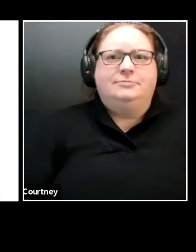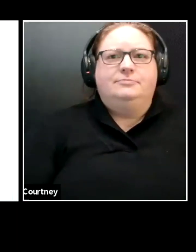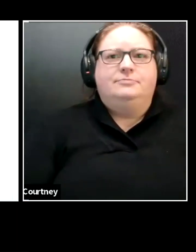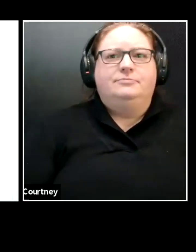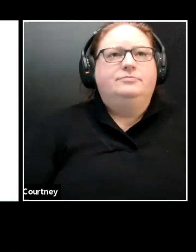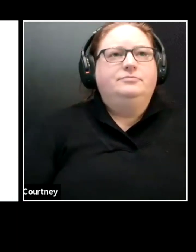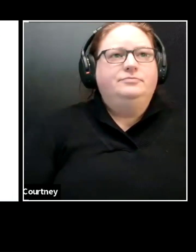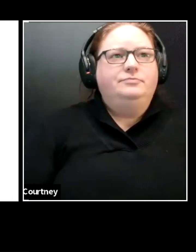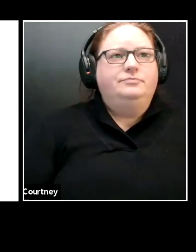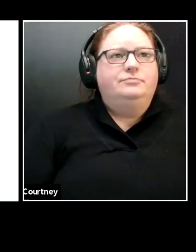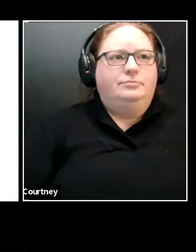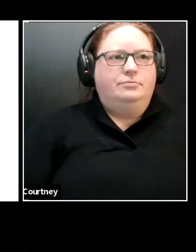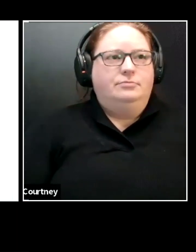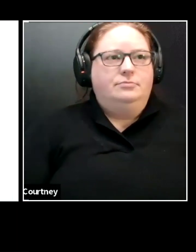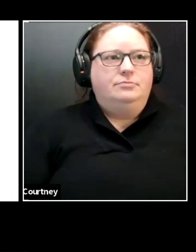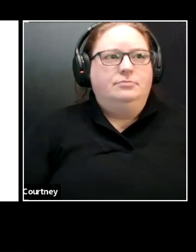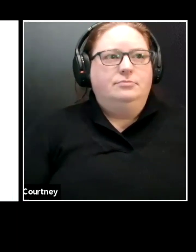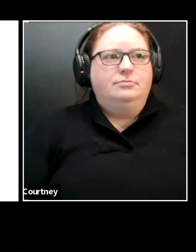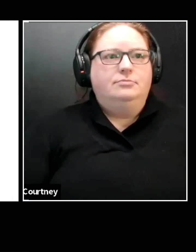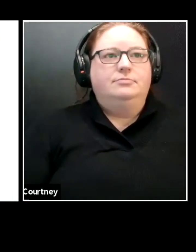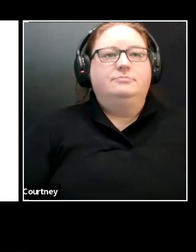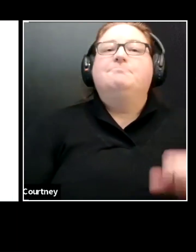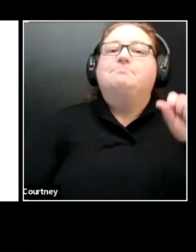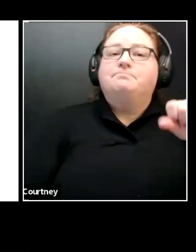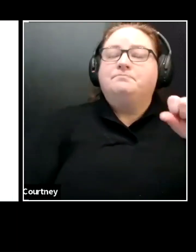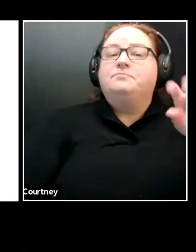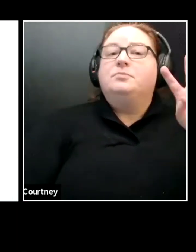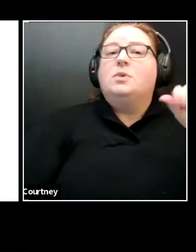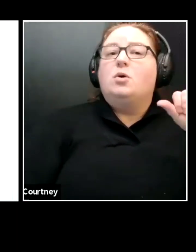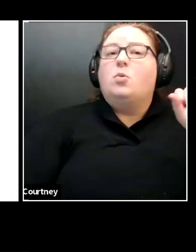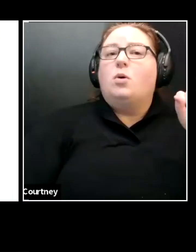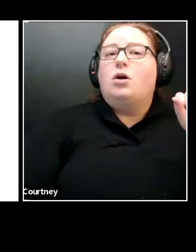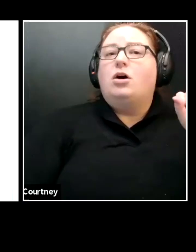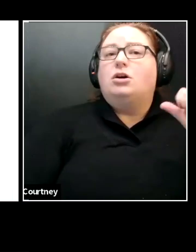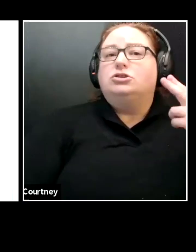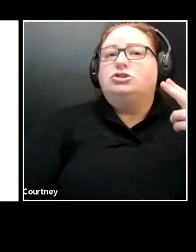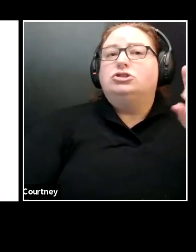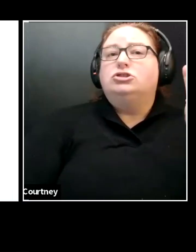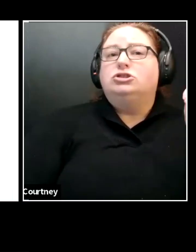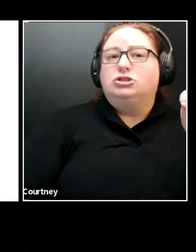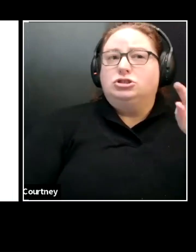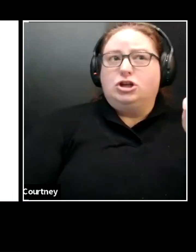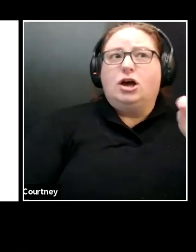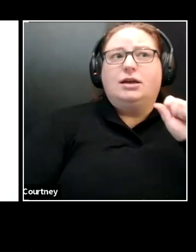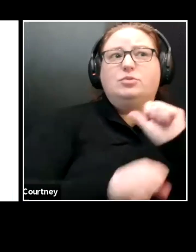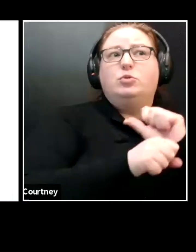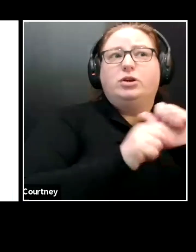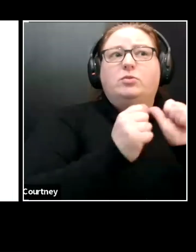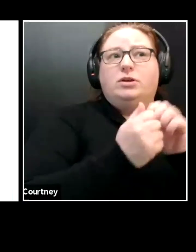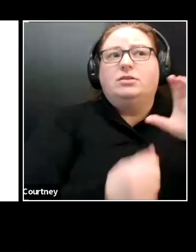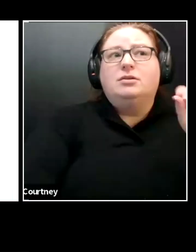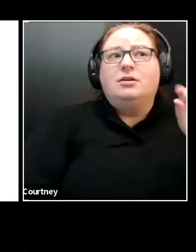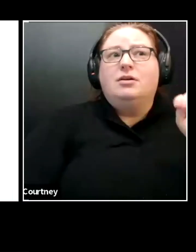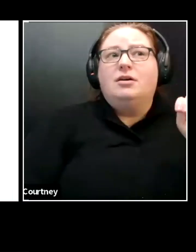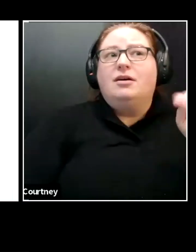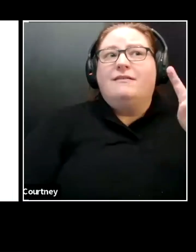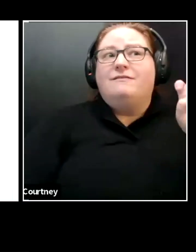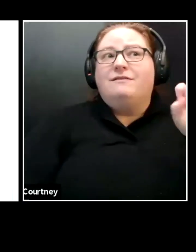Yeah. So um WSDOT has now been um working with Conveyal as our our destination access um analysis